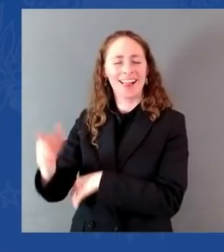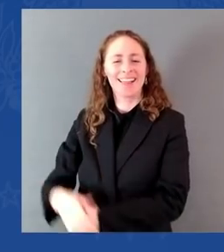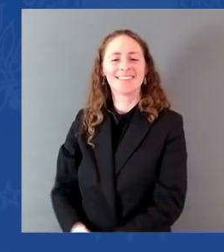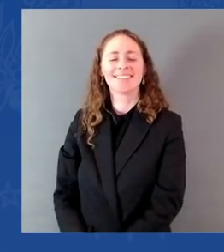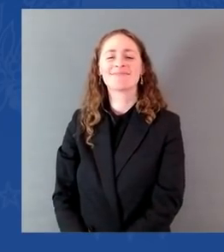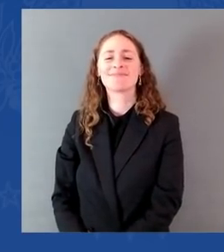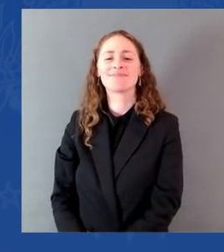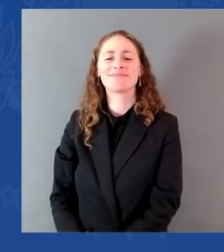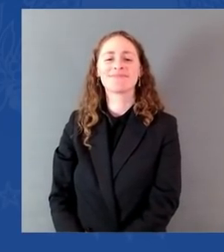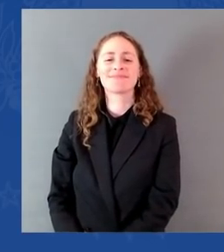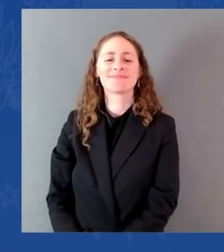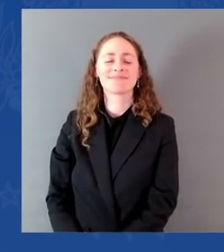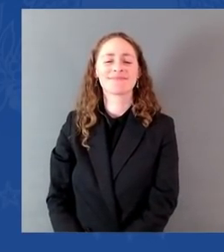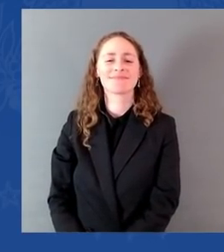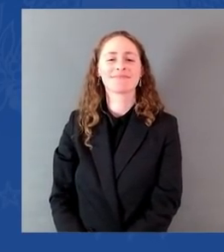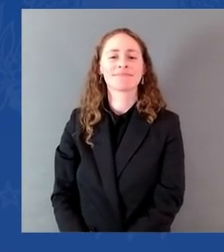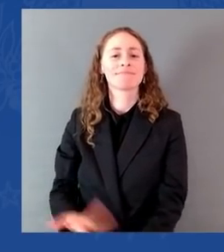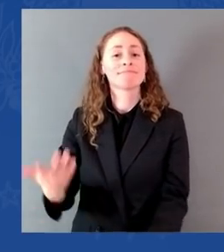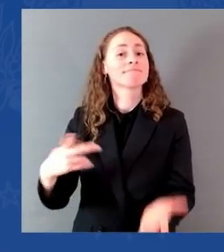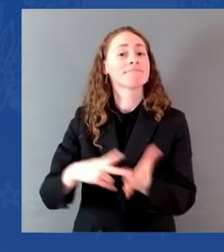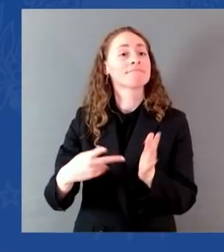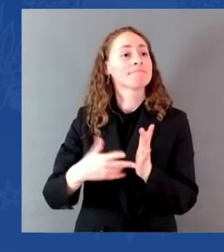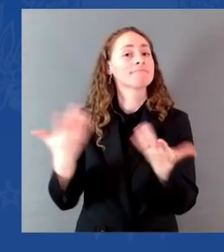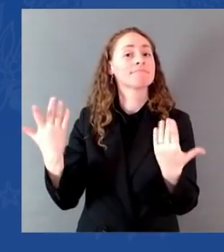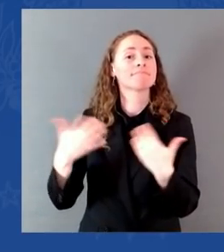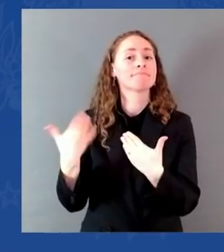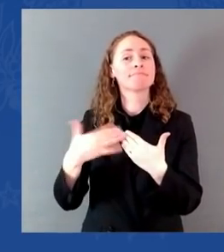millions of barrels of oil -- because it's electric.